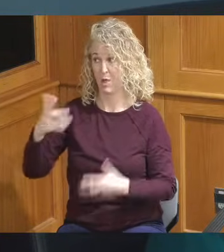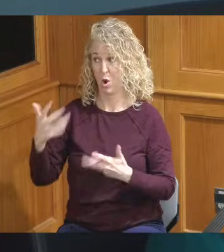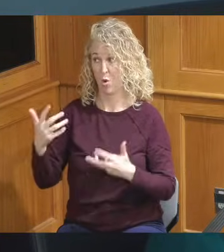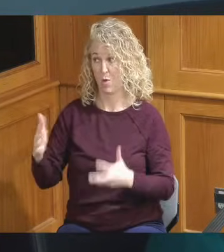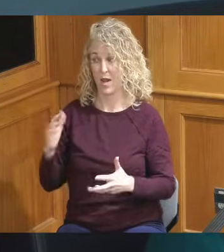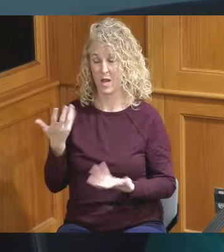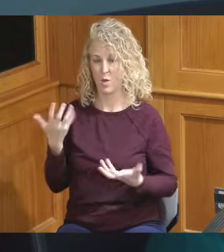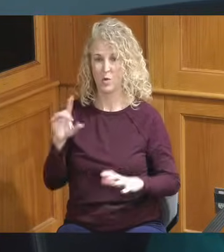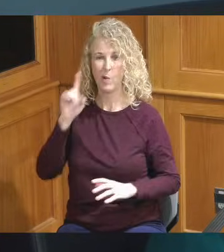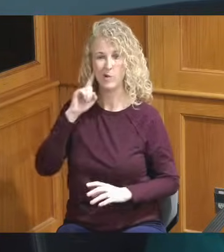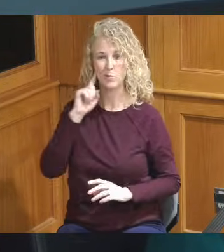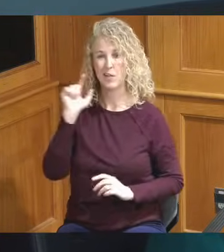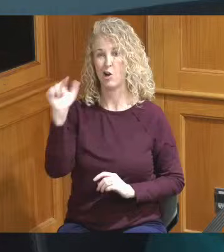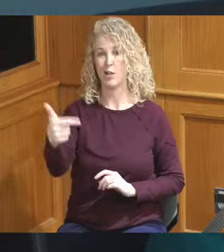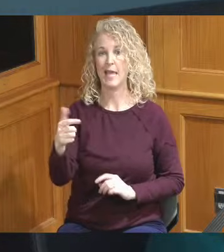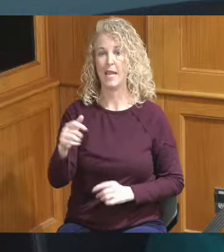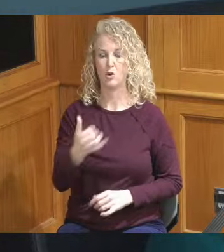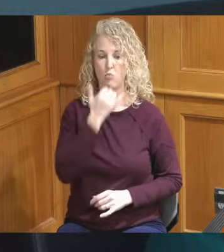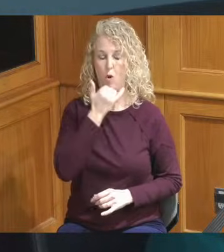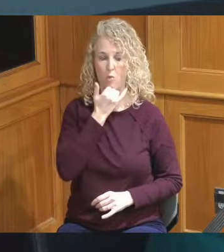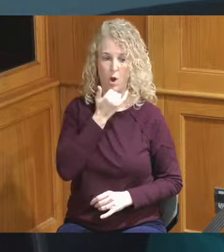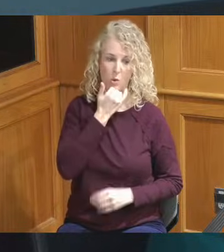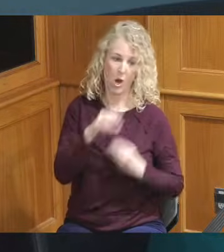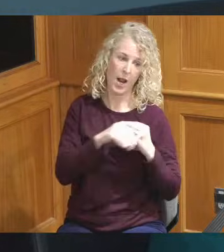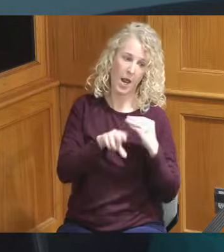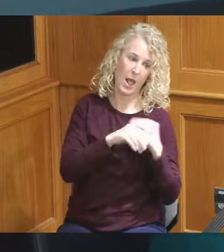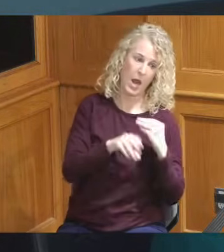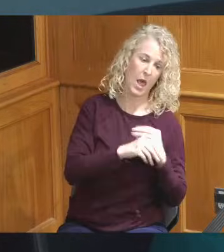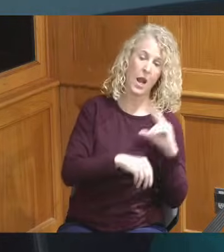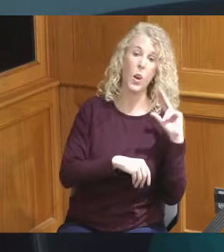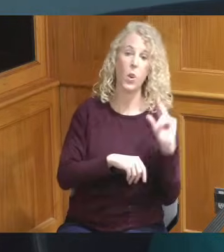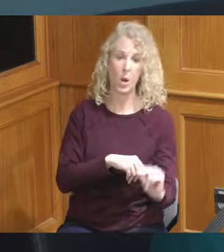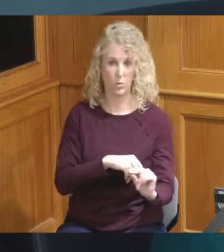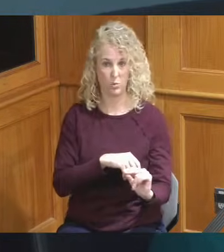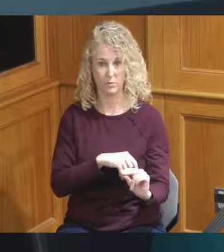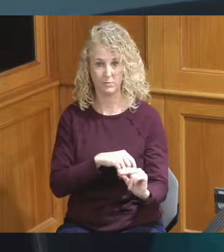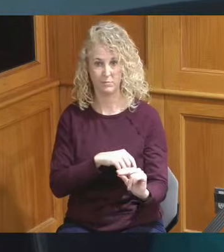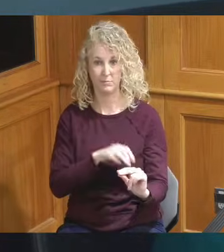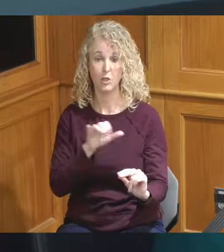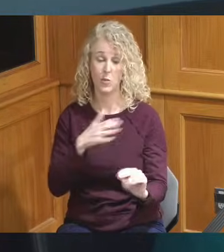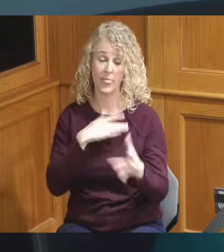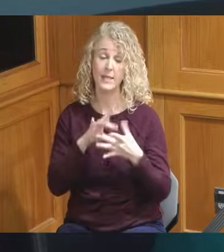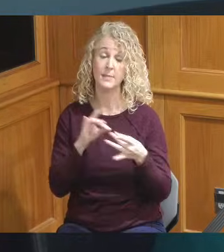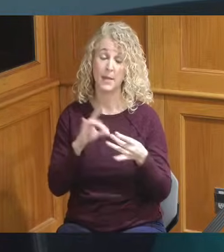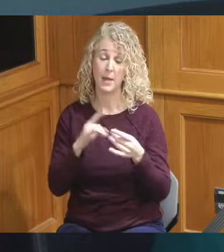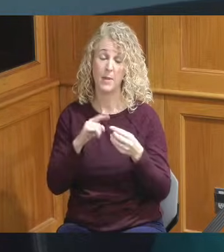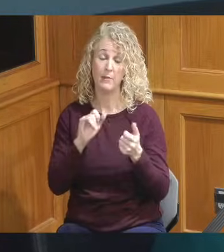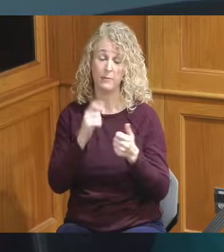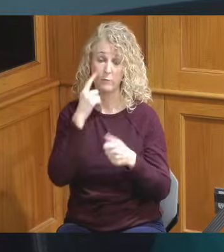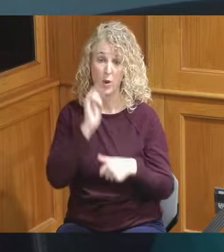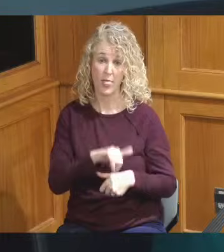changes on us and costing more money. So that that would be my comment on that one. the other